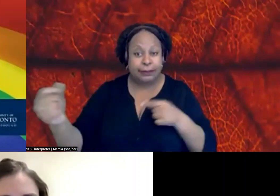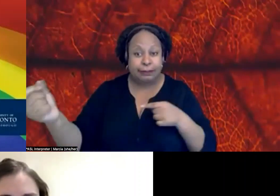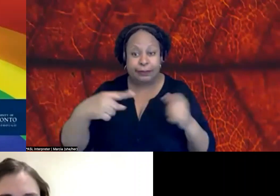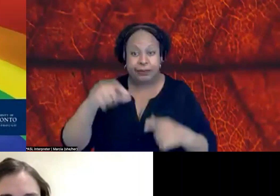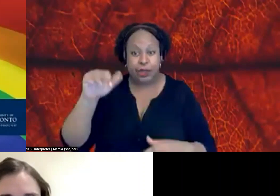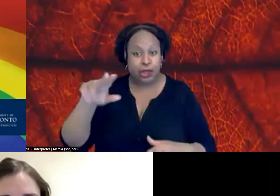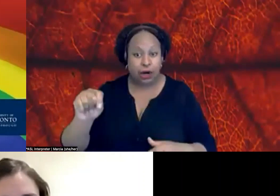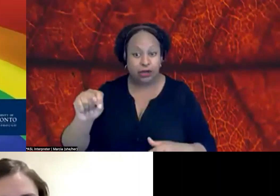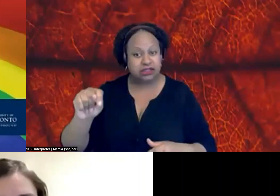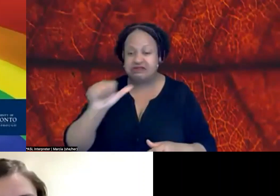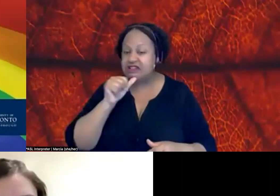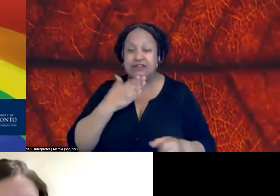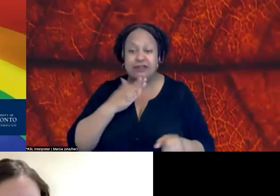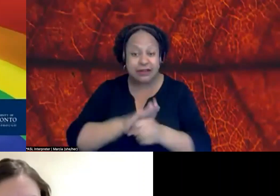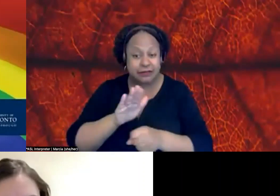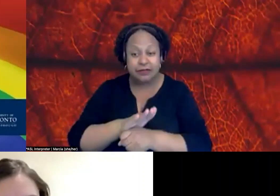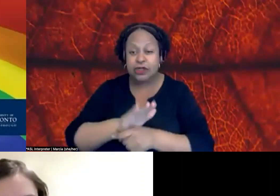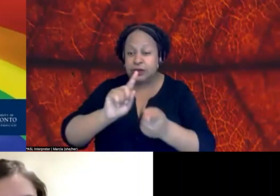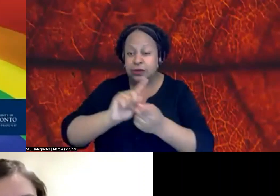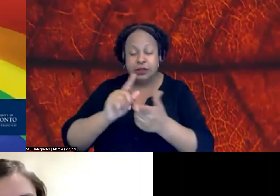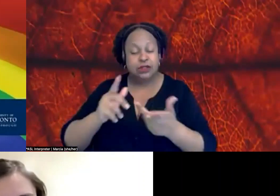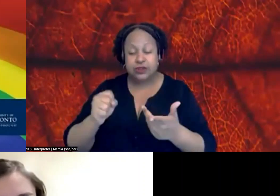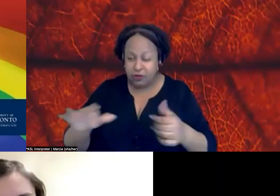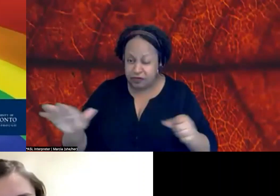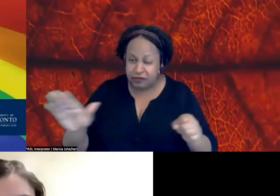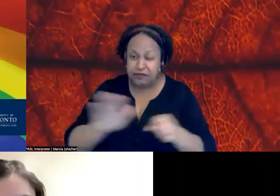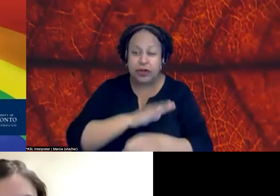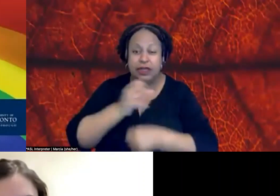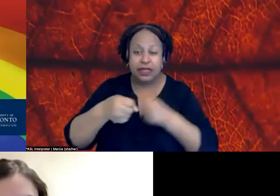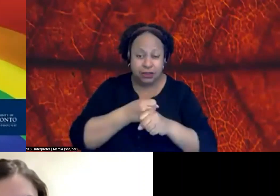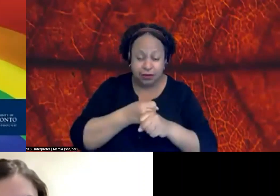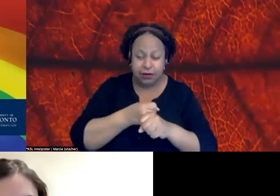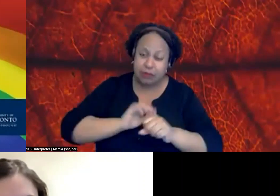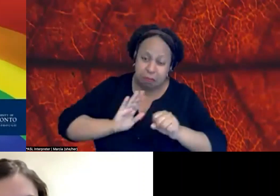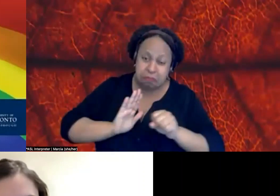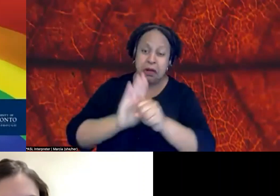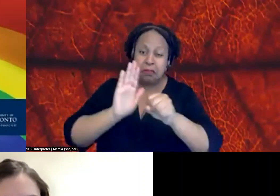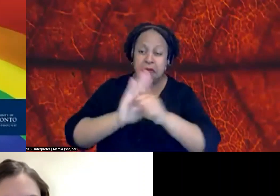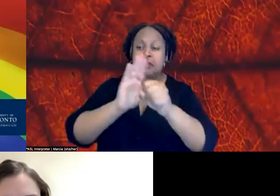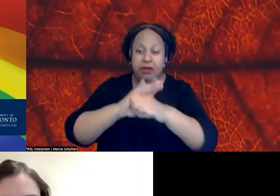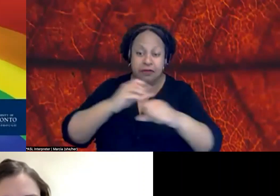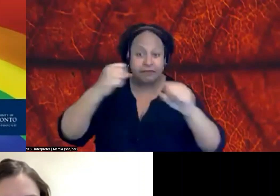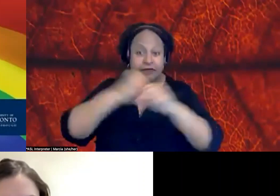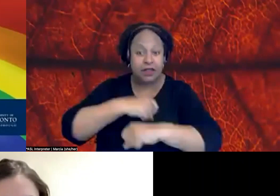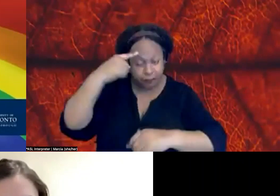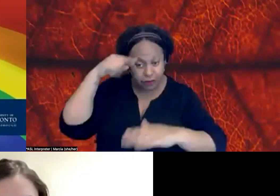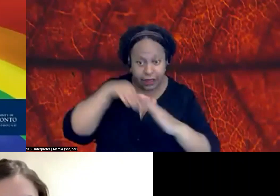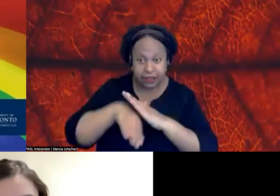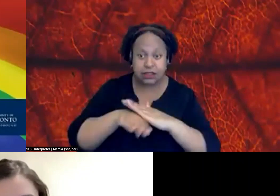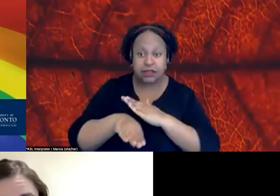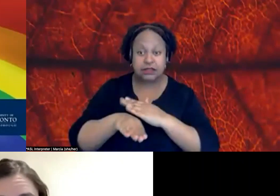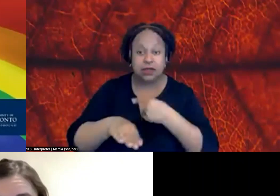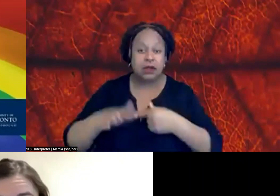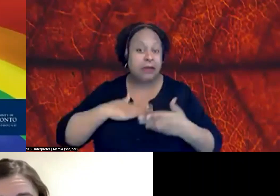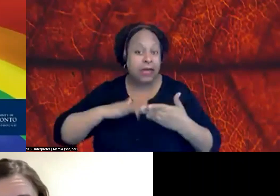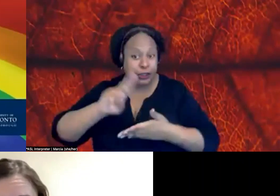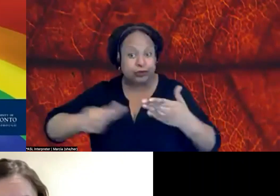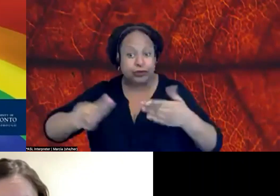And so I had to spend the entire year fighting for my access and my university didn't really work with me.